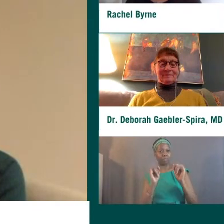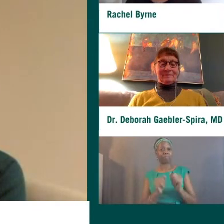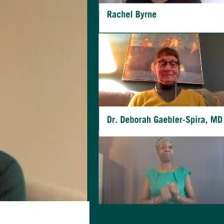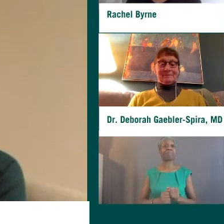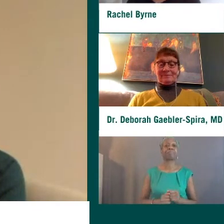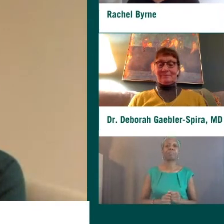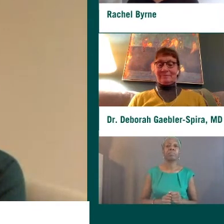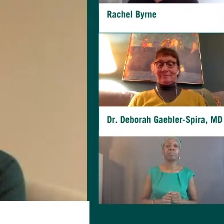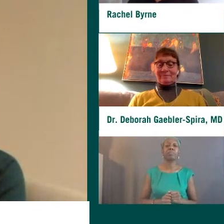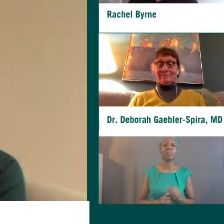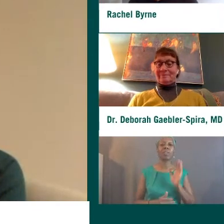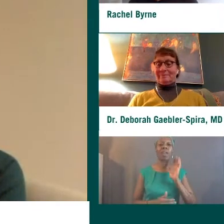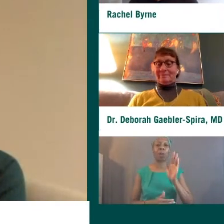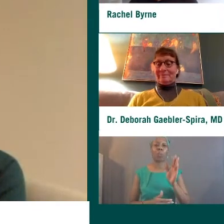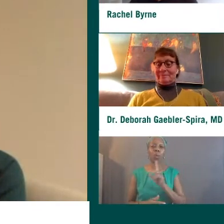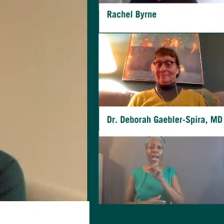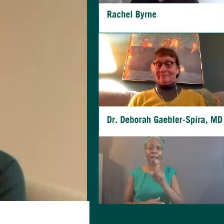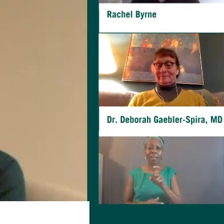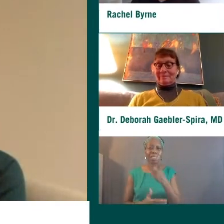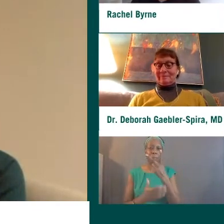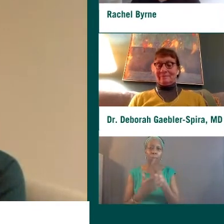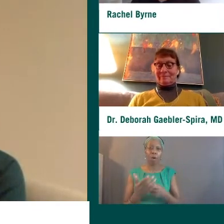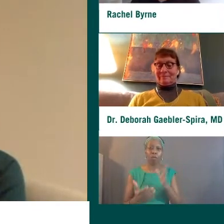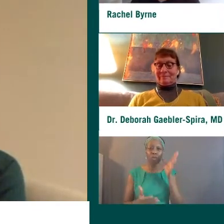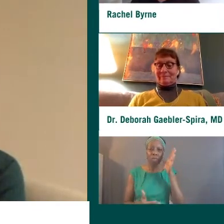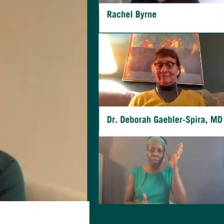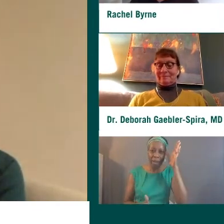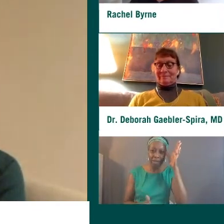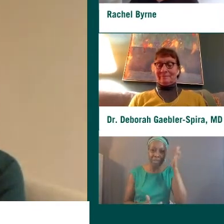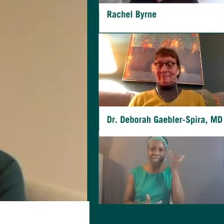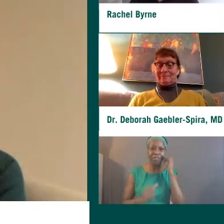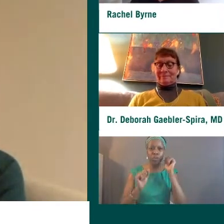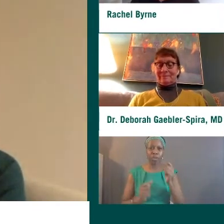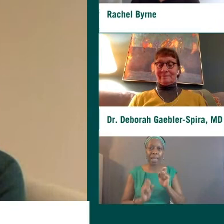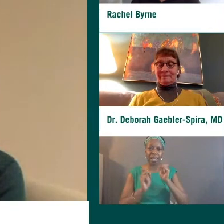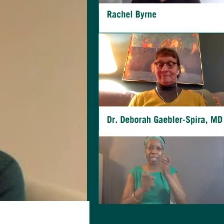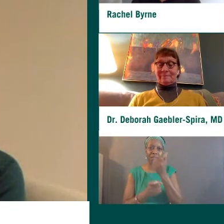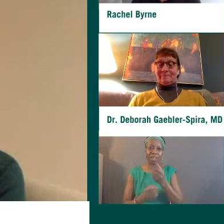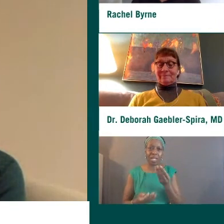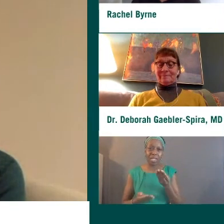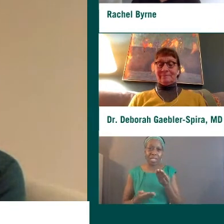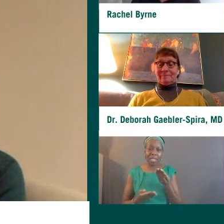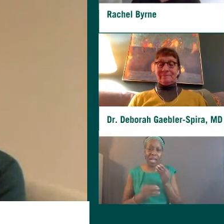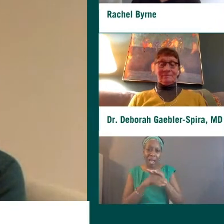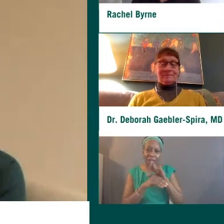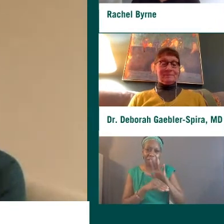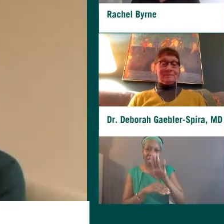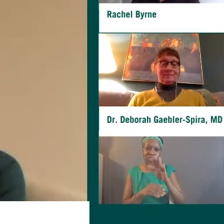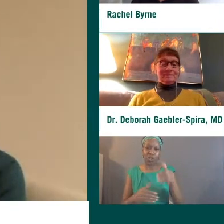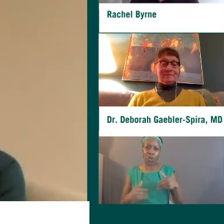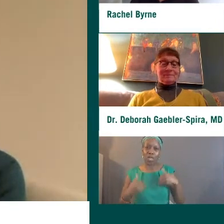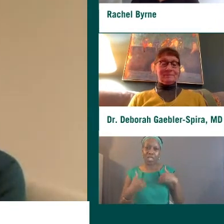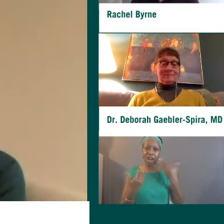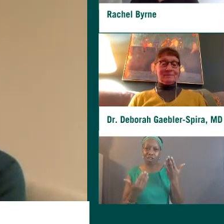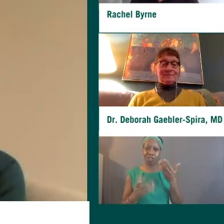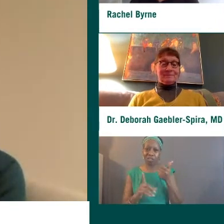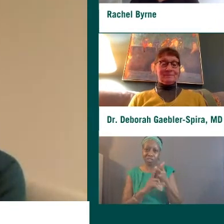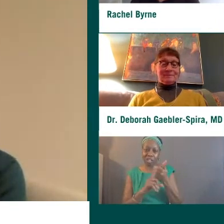If you could give any advice, to your, I suppose, your younger self. So when that diagnosis had first being given.